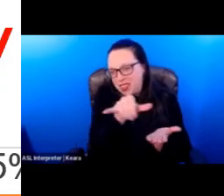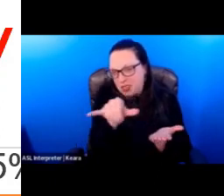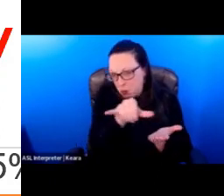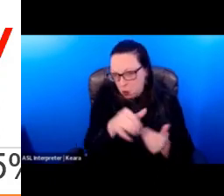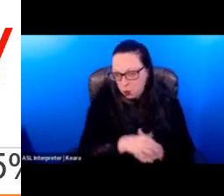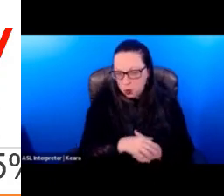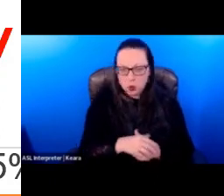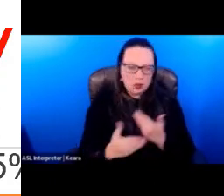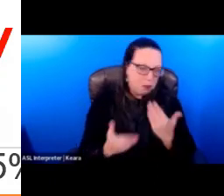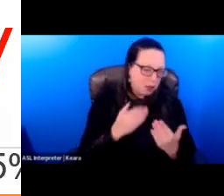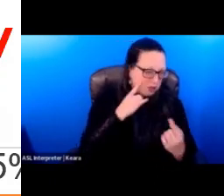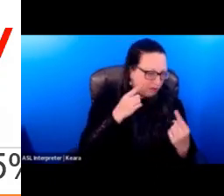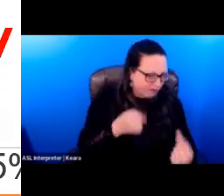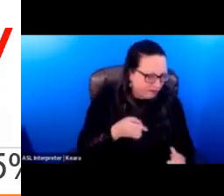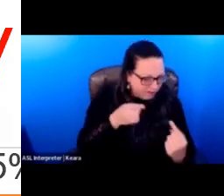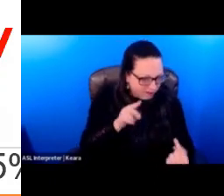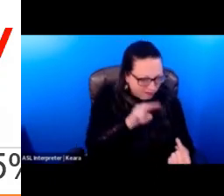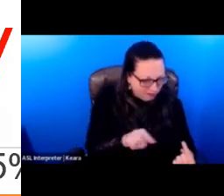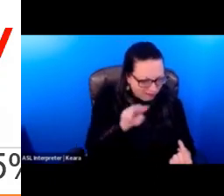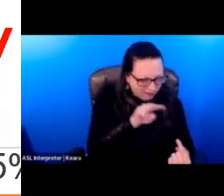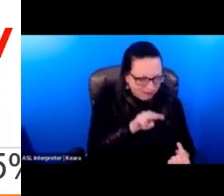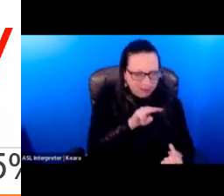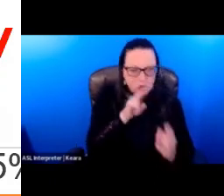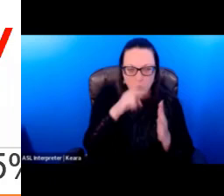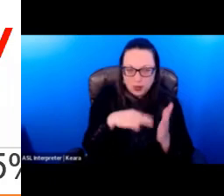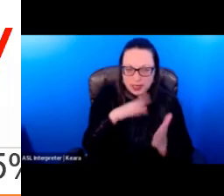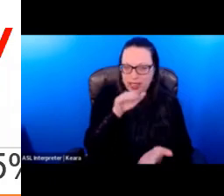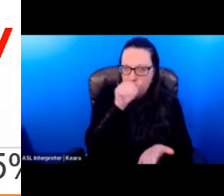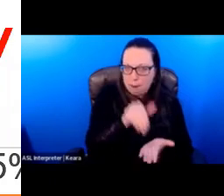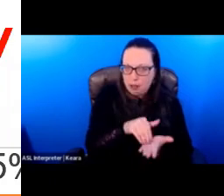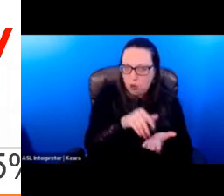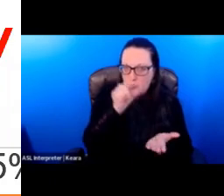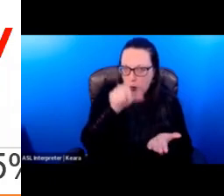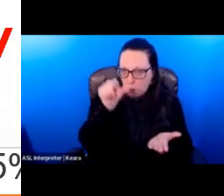little difficulty reading those middle bars, but they're, they